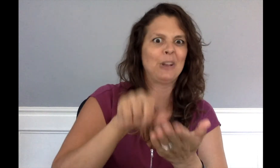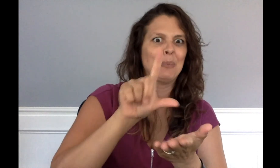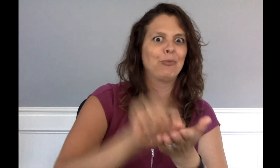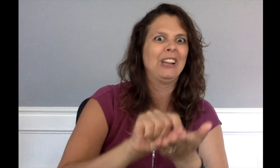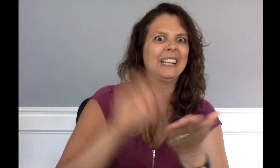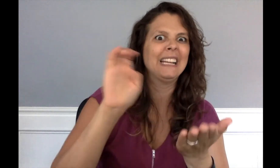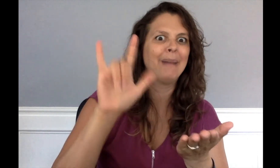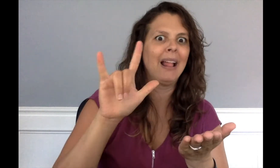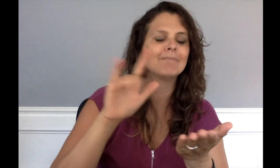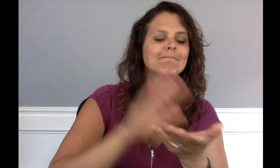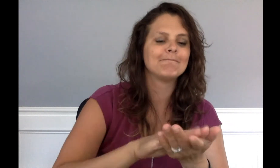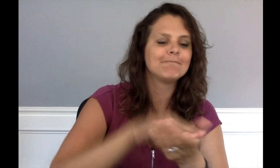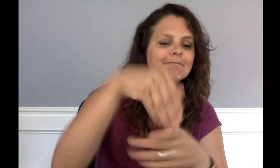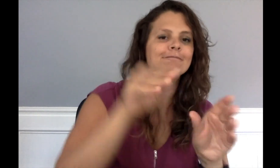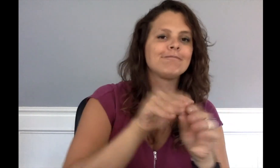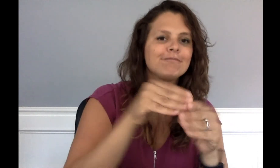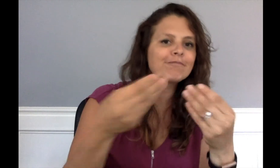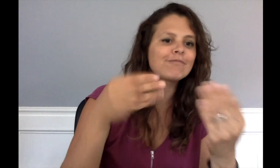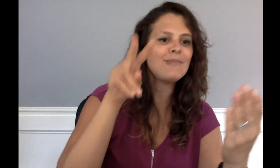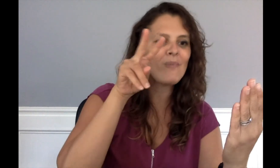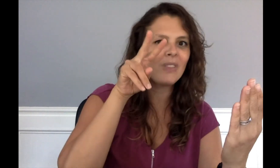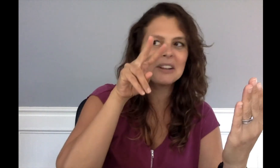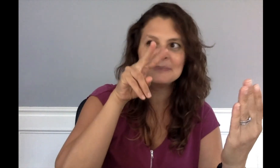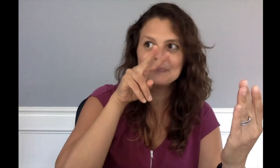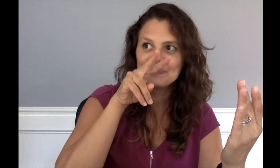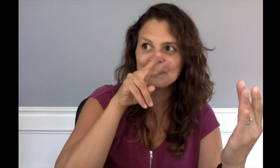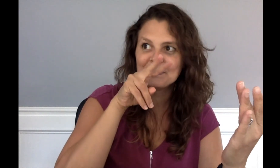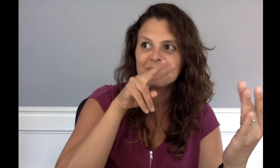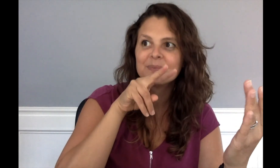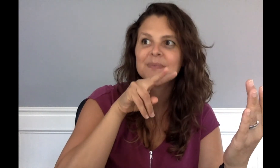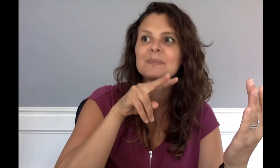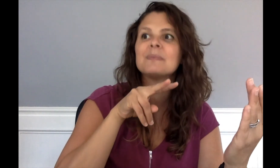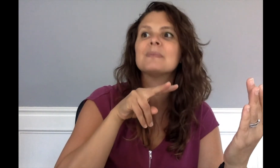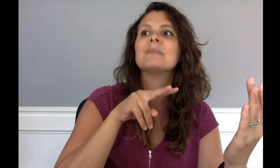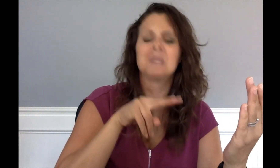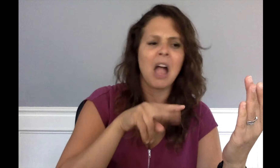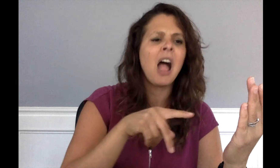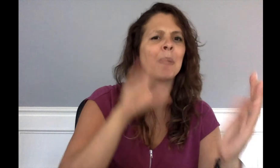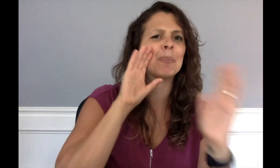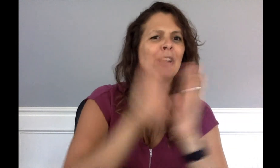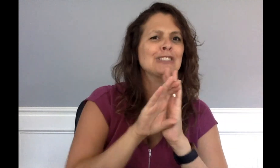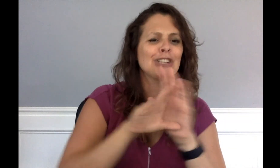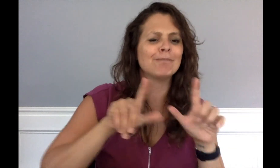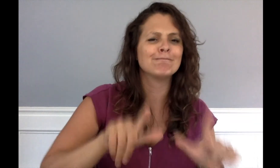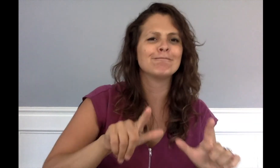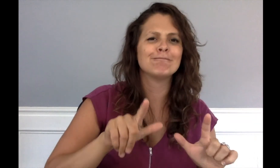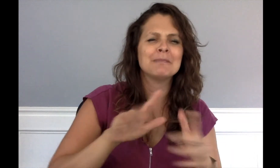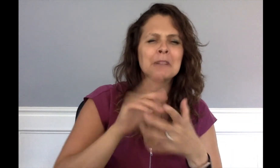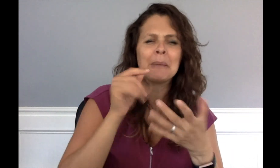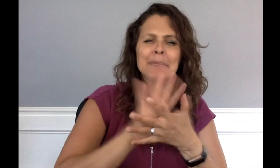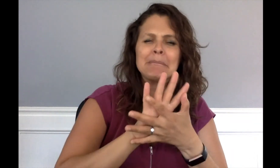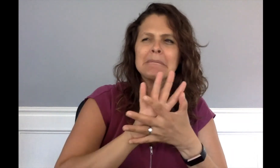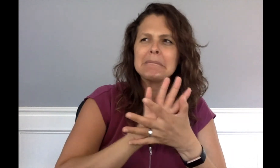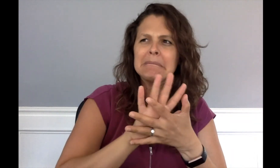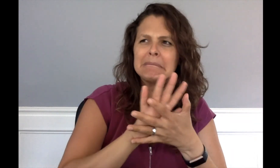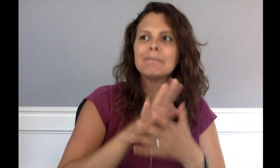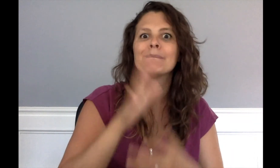unfolded the e-mail Frog had printed out for him. Underneath what his parents had written was a slightly